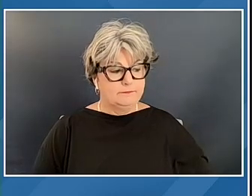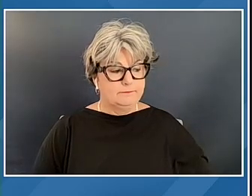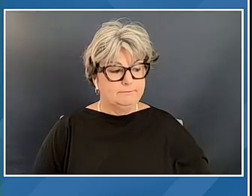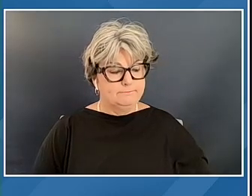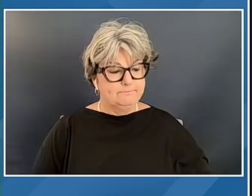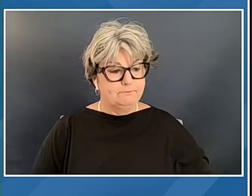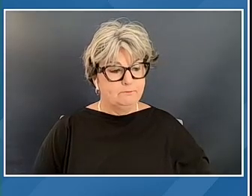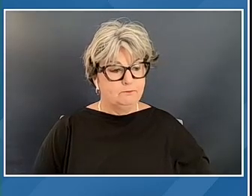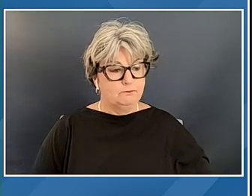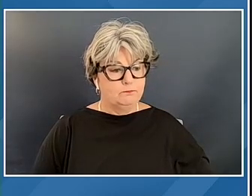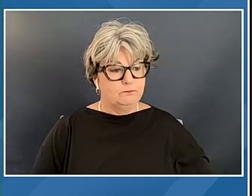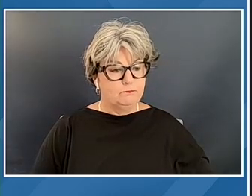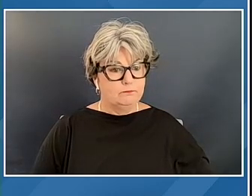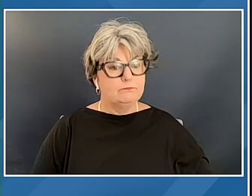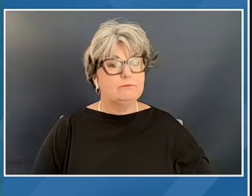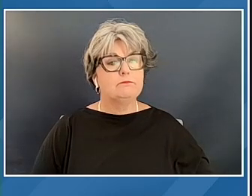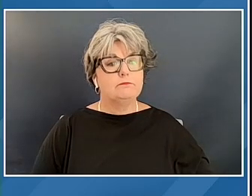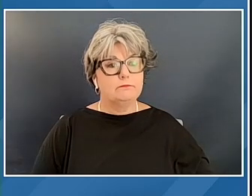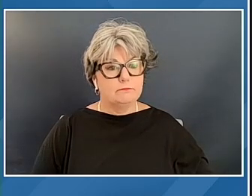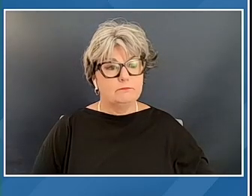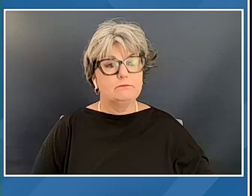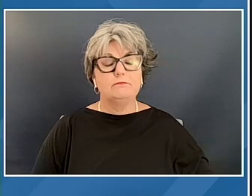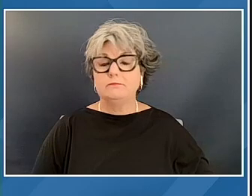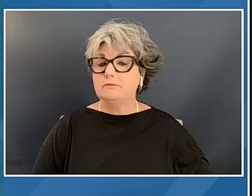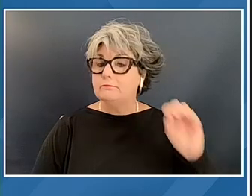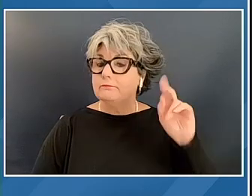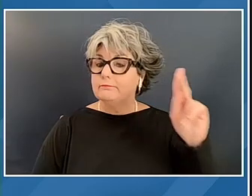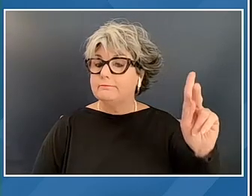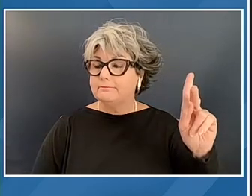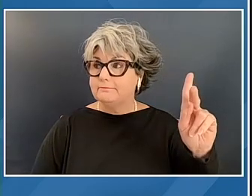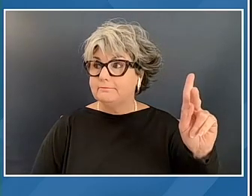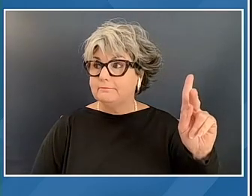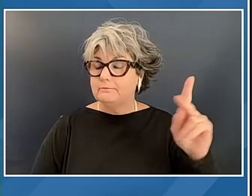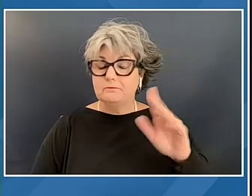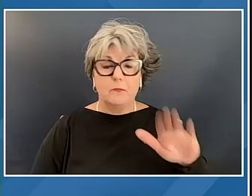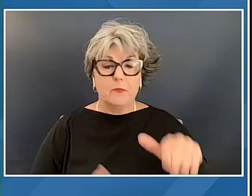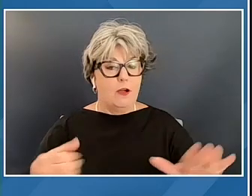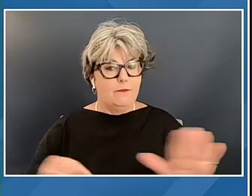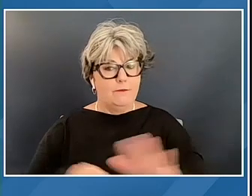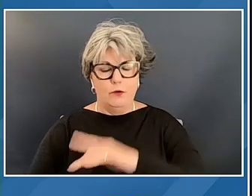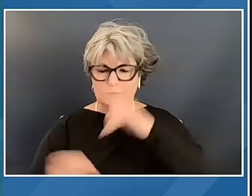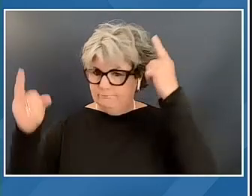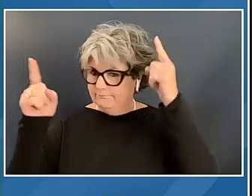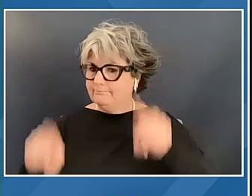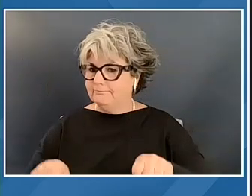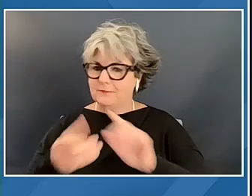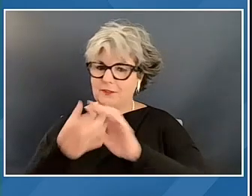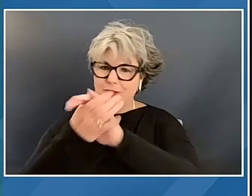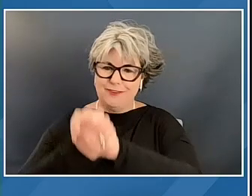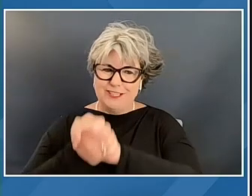Okay. It looks like you've reached full consensus on that. Congratulations. Kind of feels good to